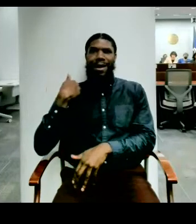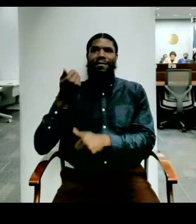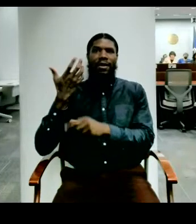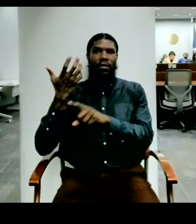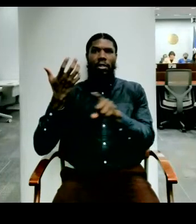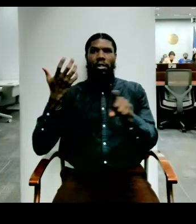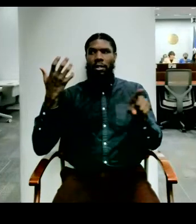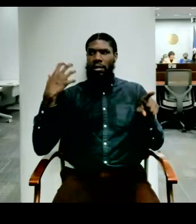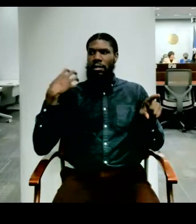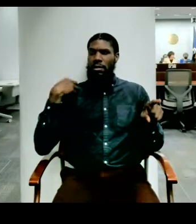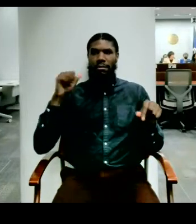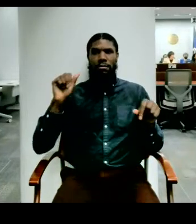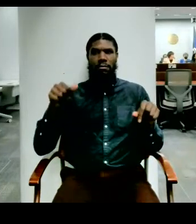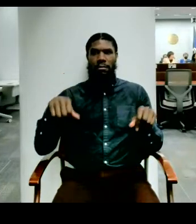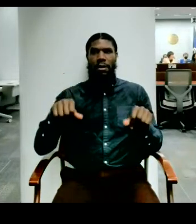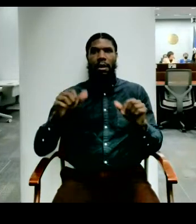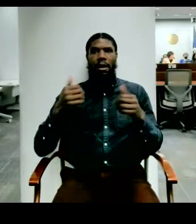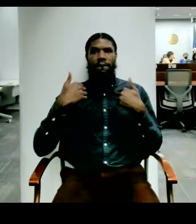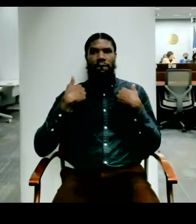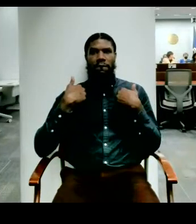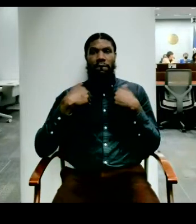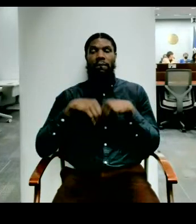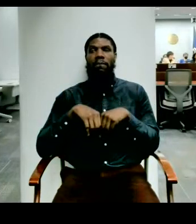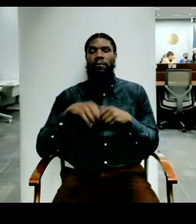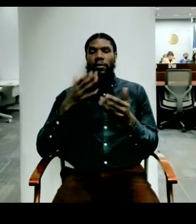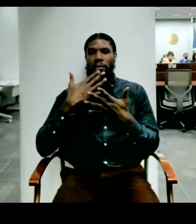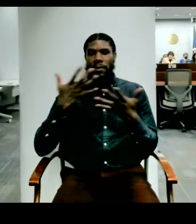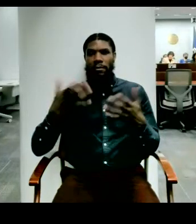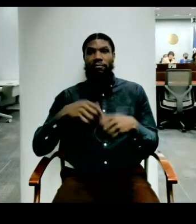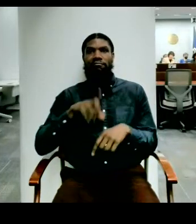So we recognize now Commissioner um Dhillon for eight minutes.